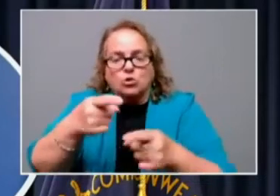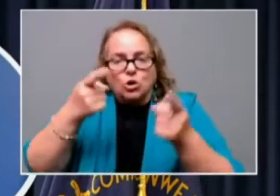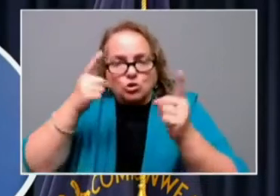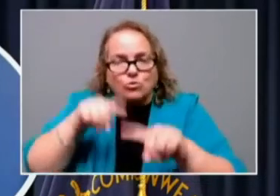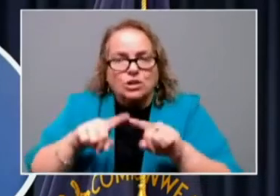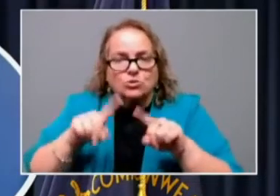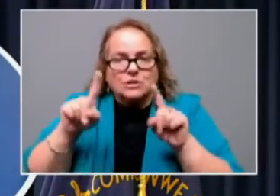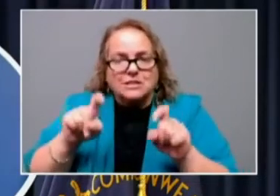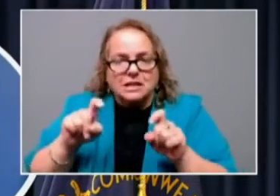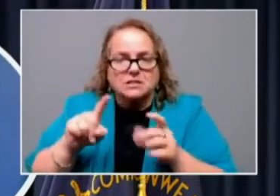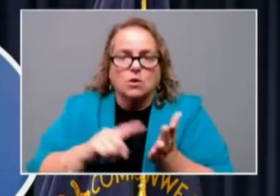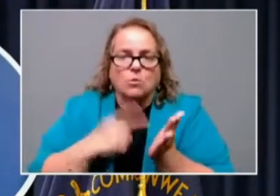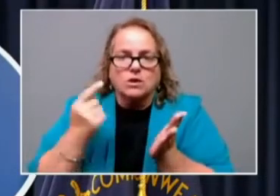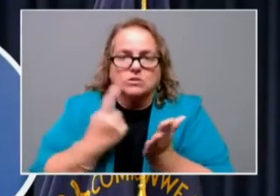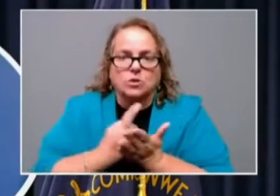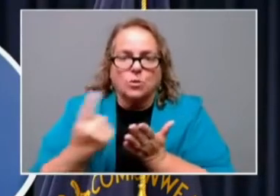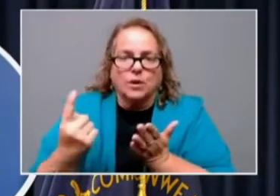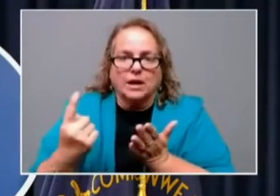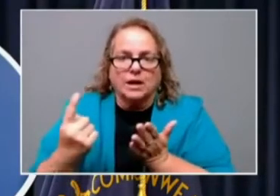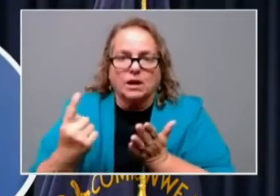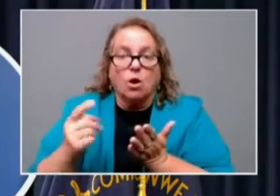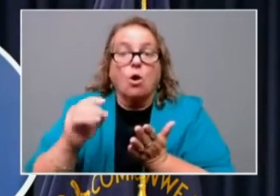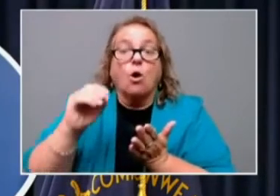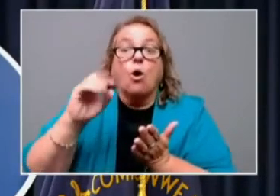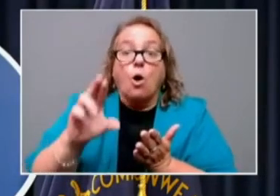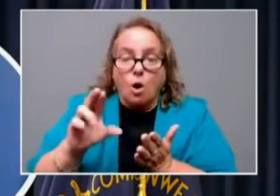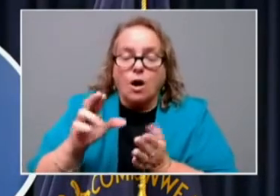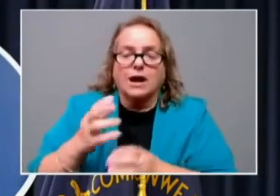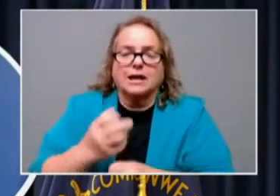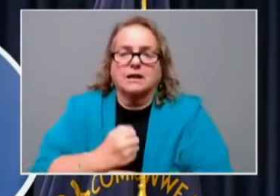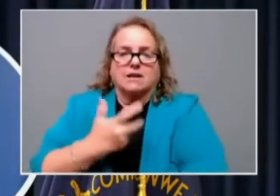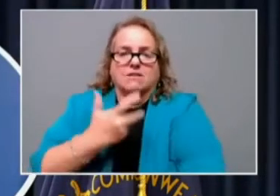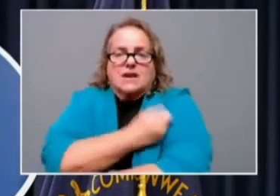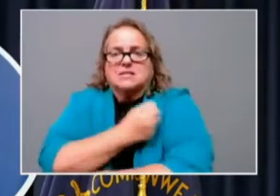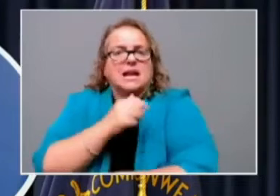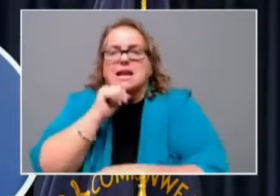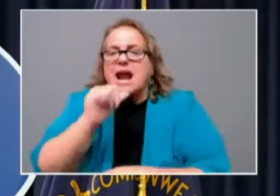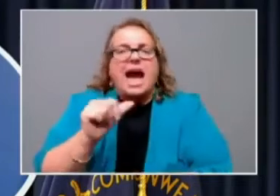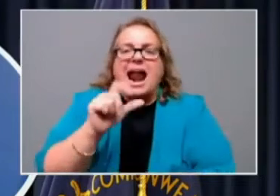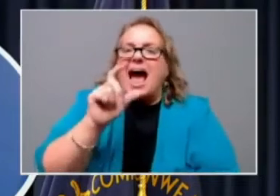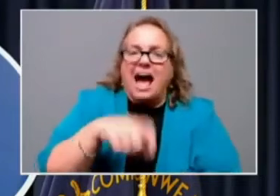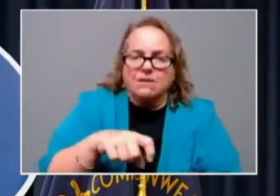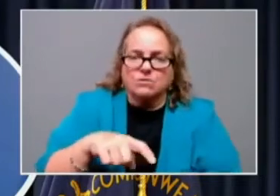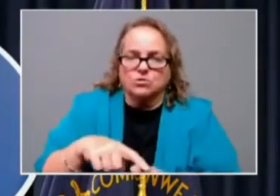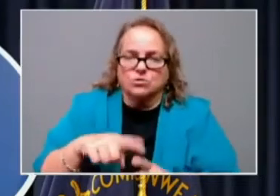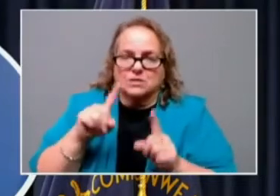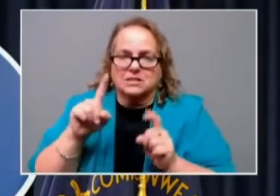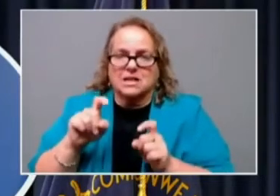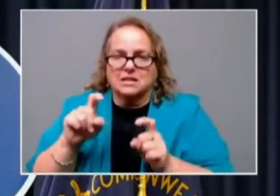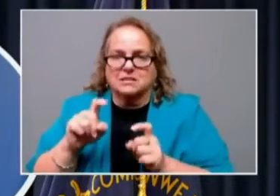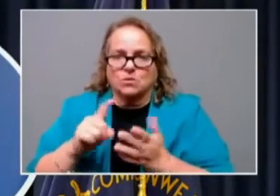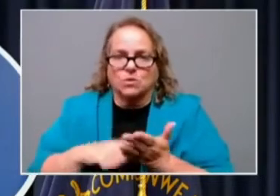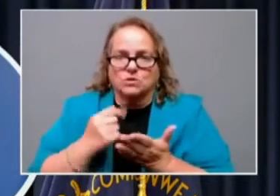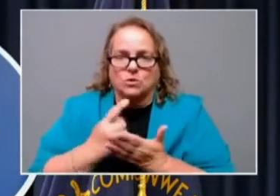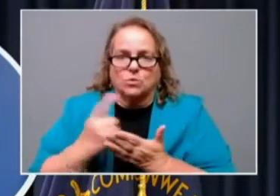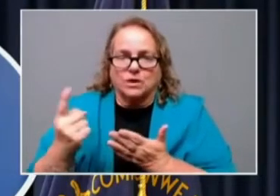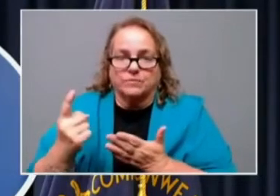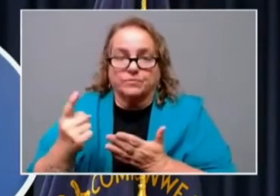or get a vaccine and not have to test once a week. So again, you're not required to get the vaccine if you don't, you're required to test once a